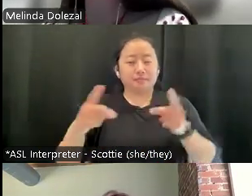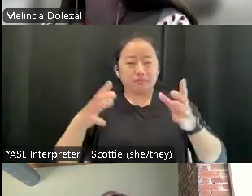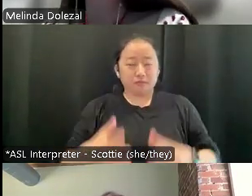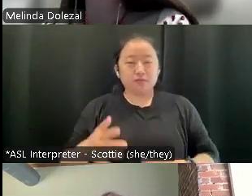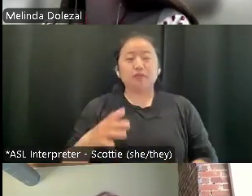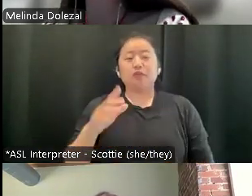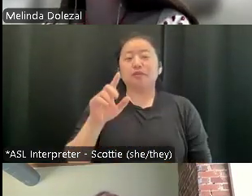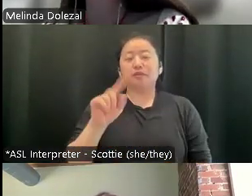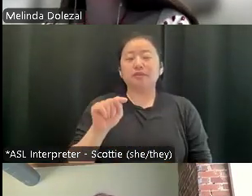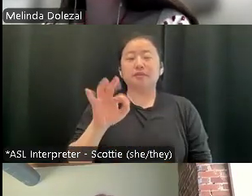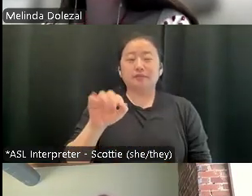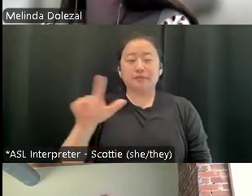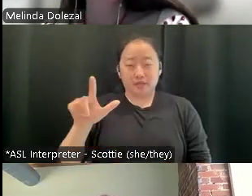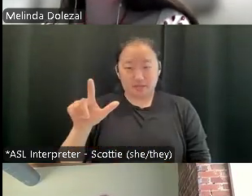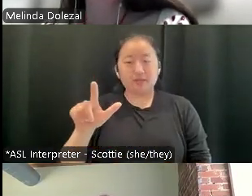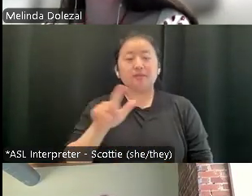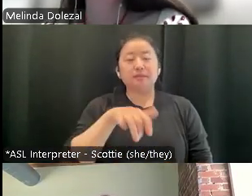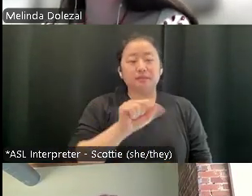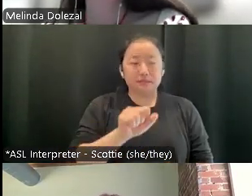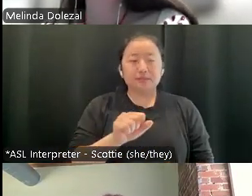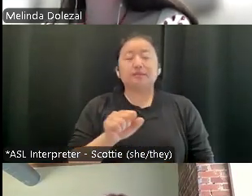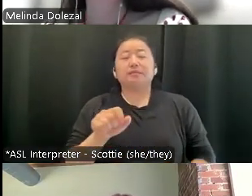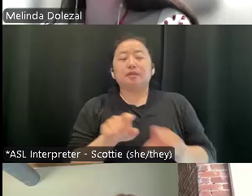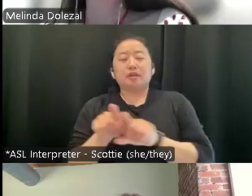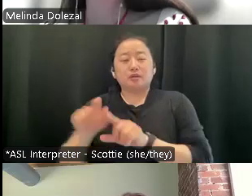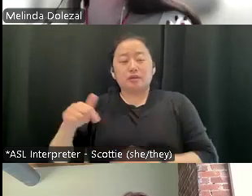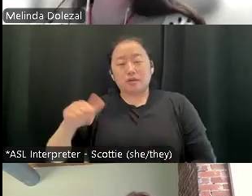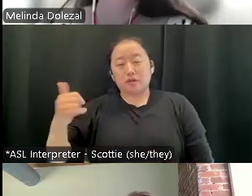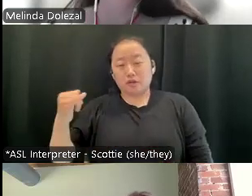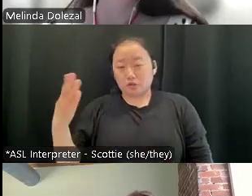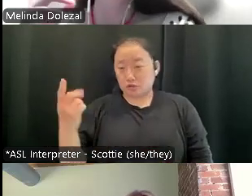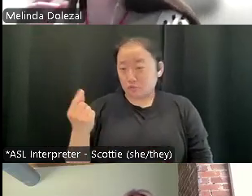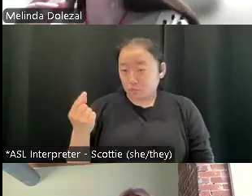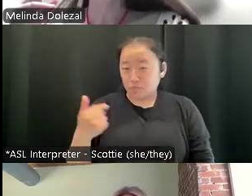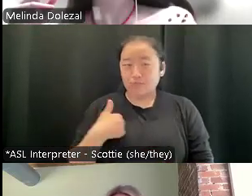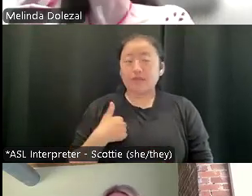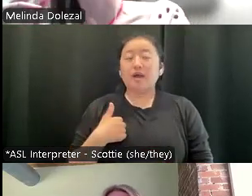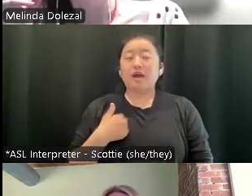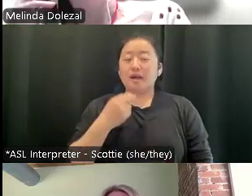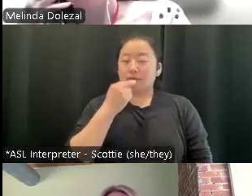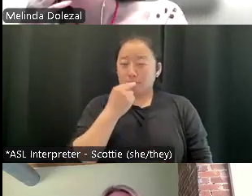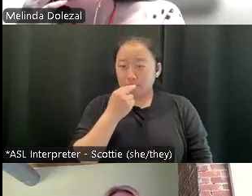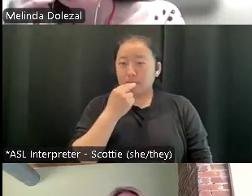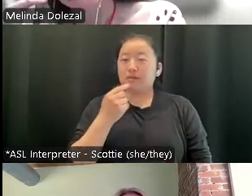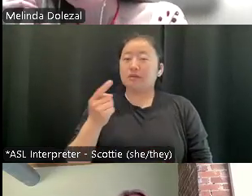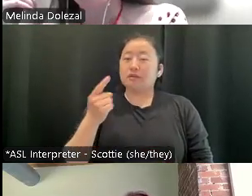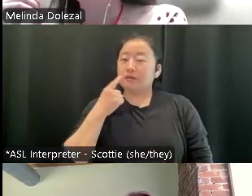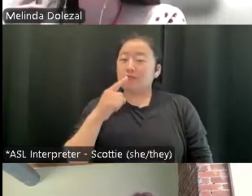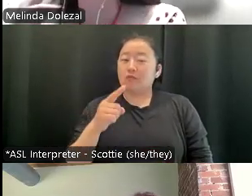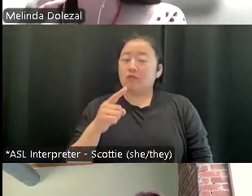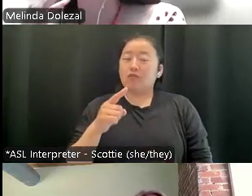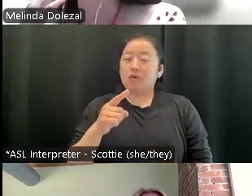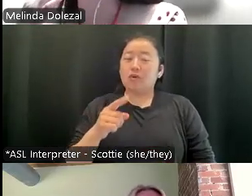I also have another job where I actually referee a wheelchair sport called wheelchair rugby.